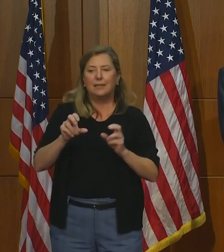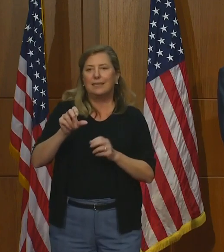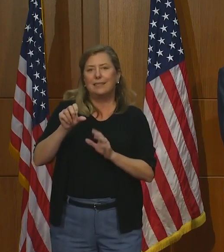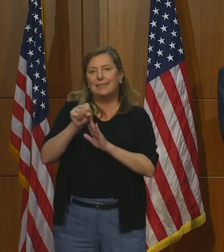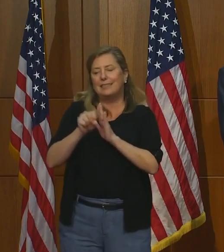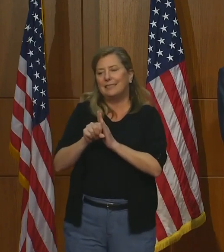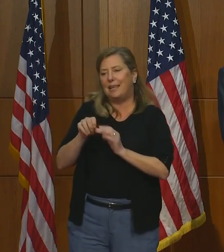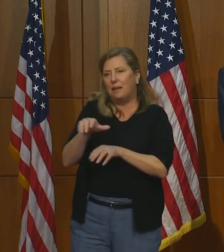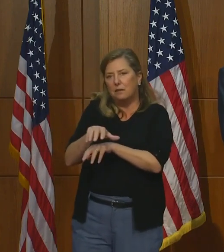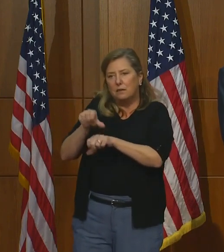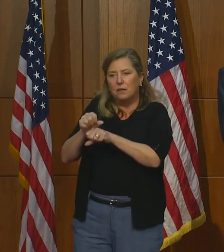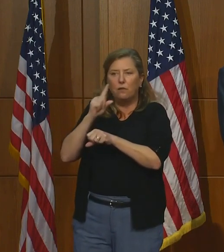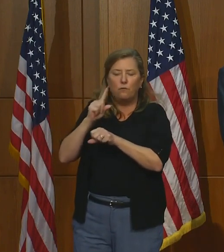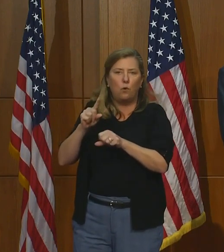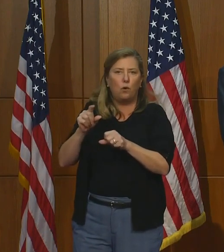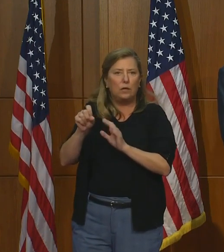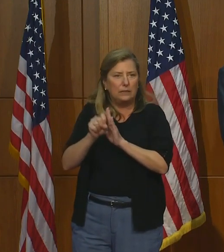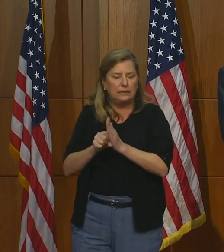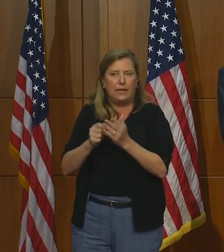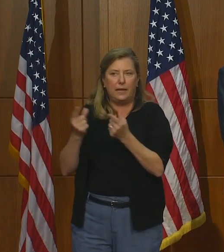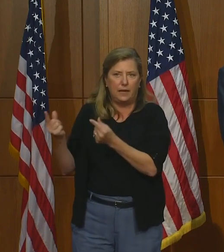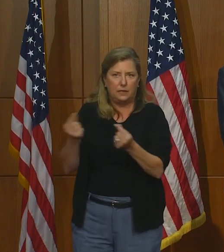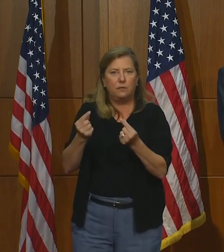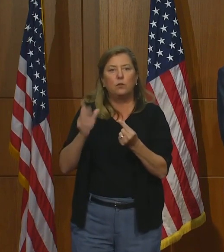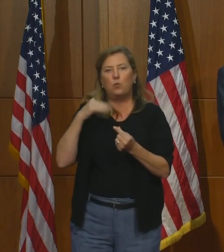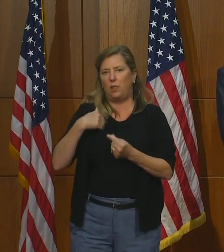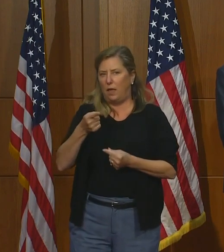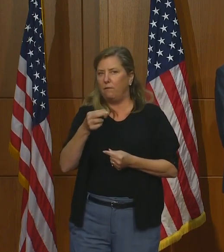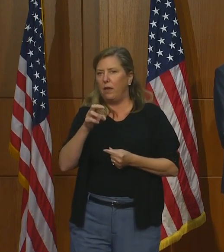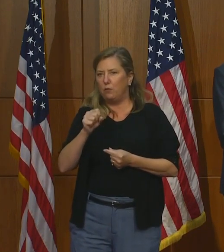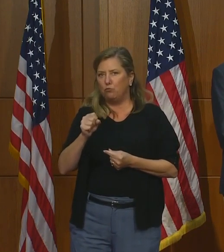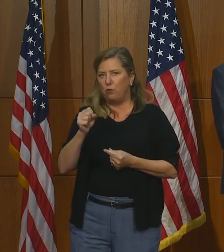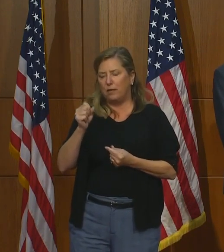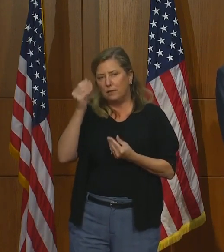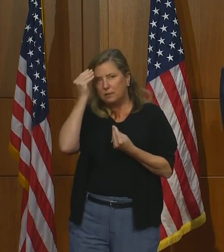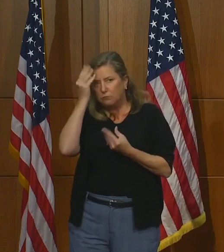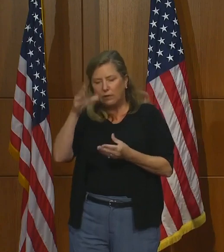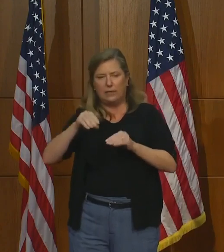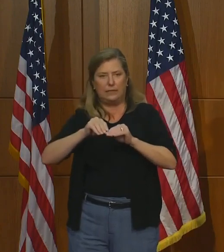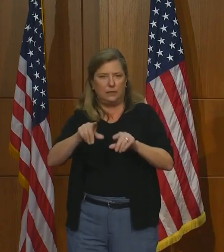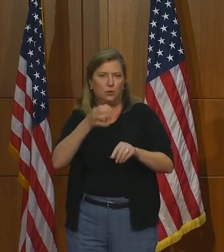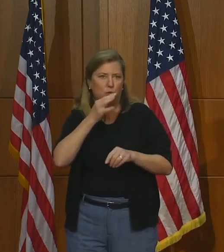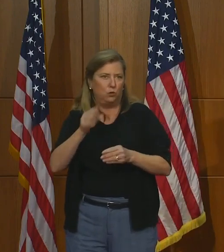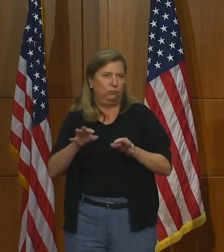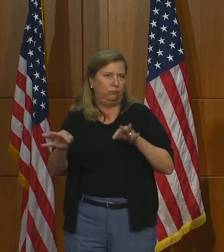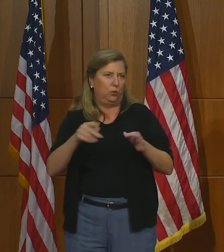ATHLETES LOOK AT. THE OTHER 10% OF FUNDS ARE BECAUSE- I'D- OUR